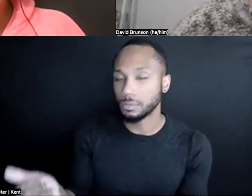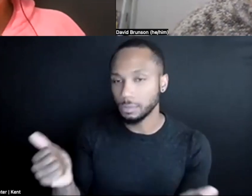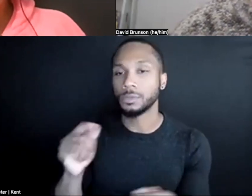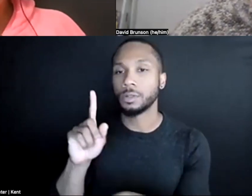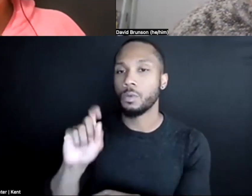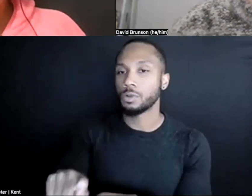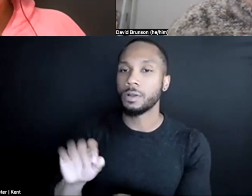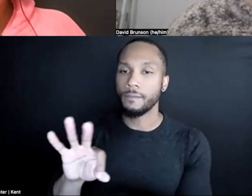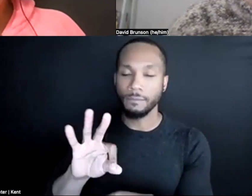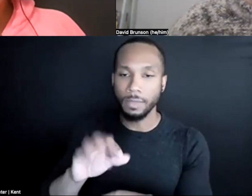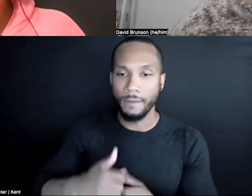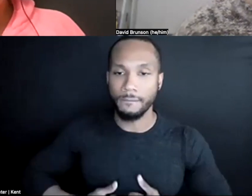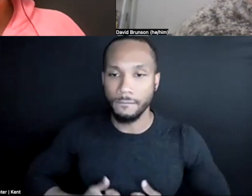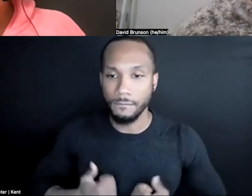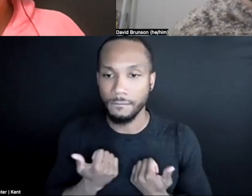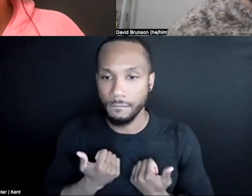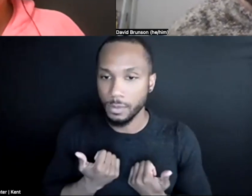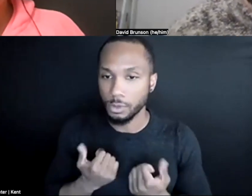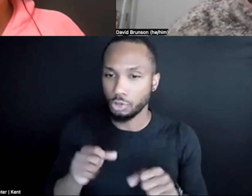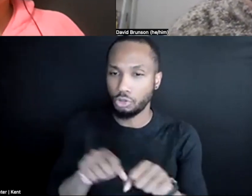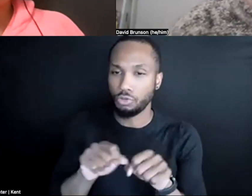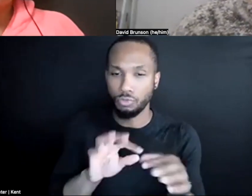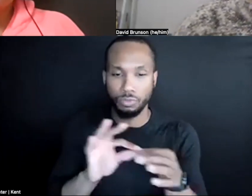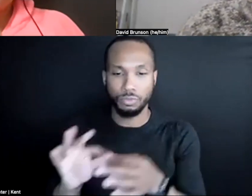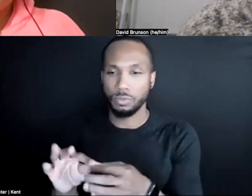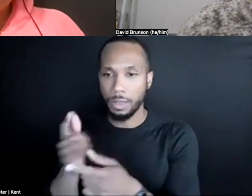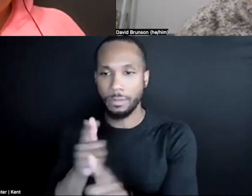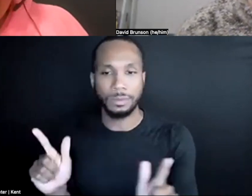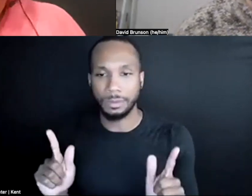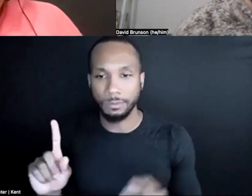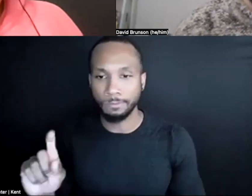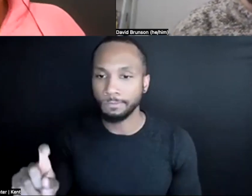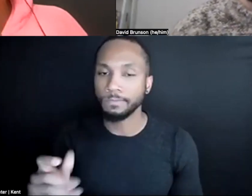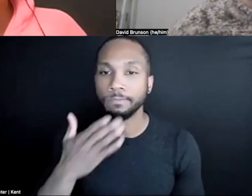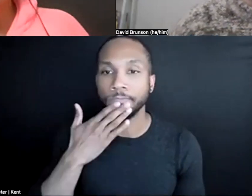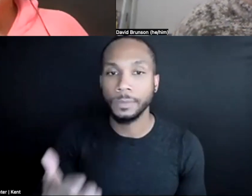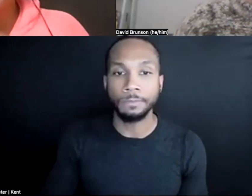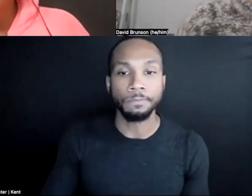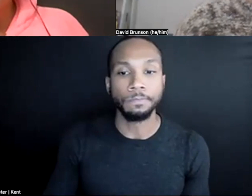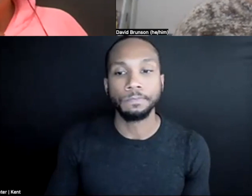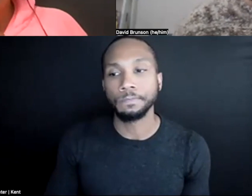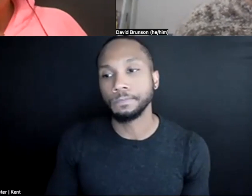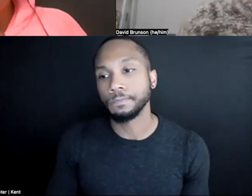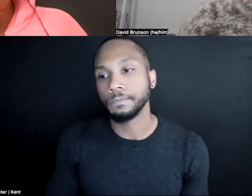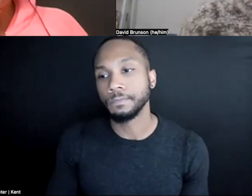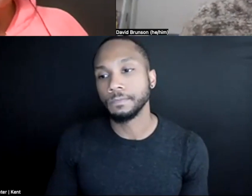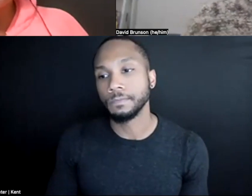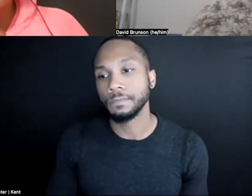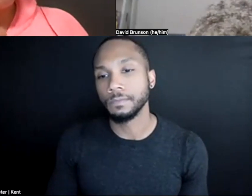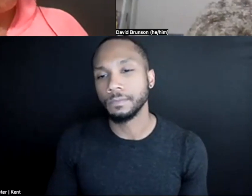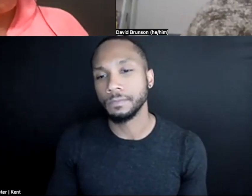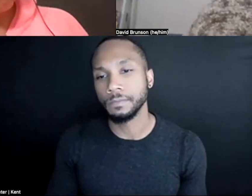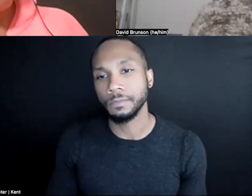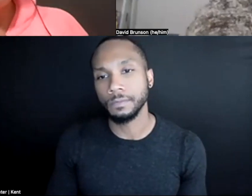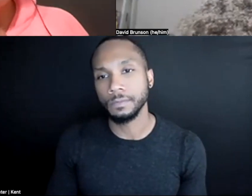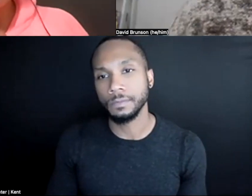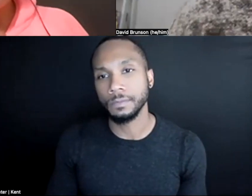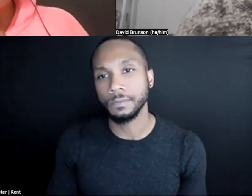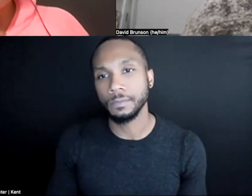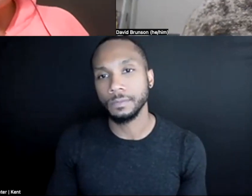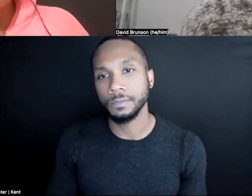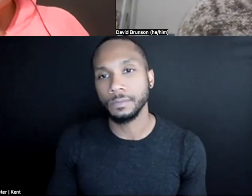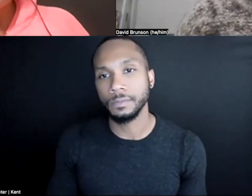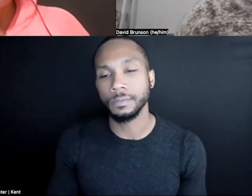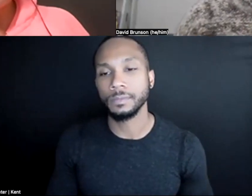What do shoes know of liberty?